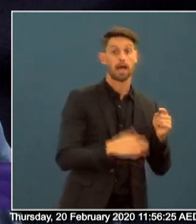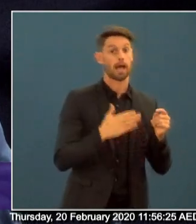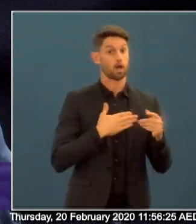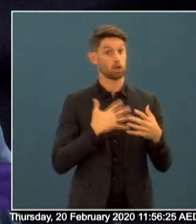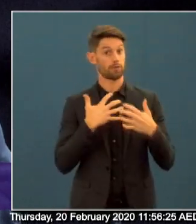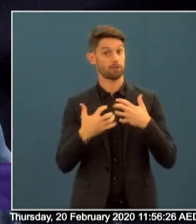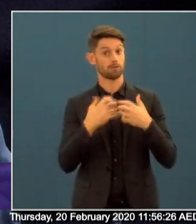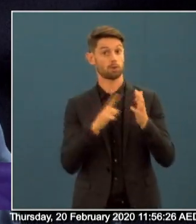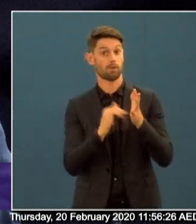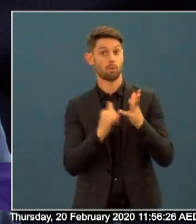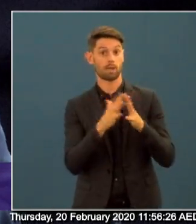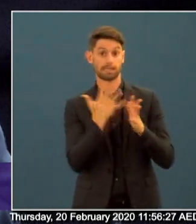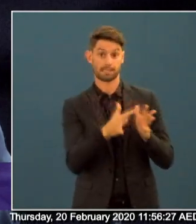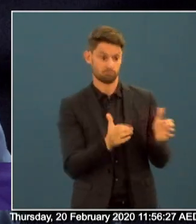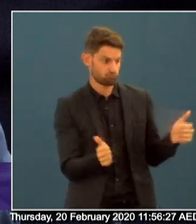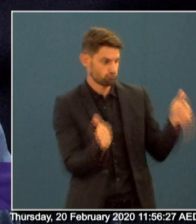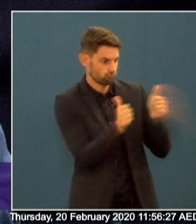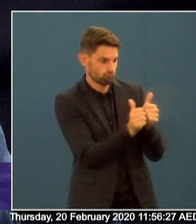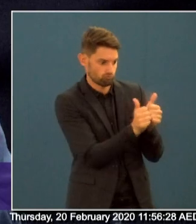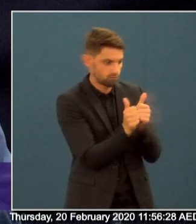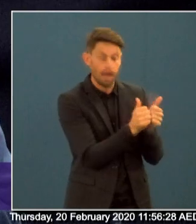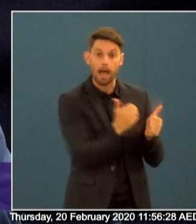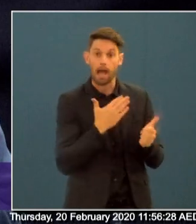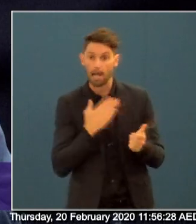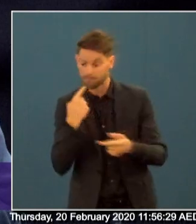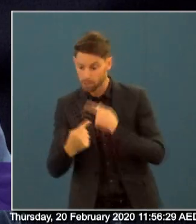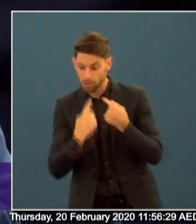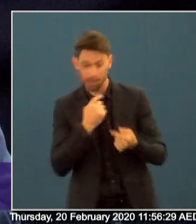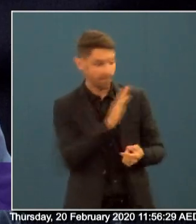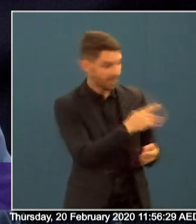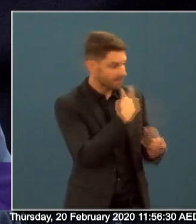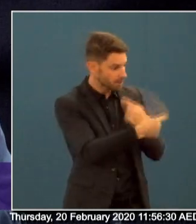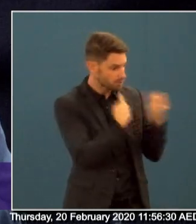in which when we combined our data from people with autism aged 15 and